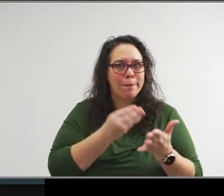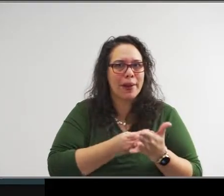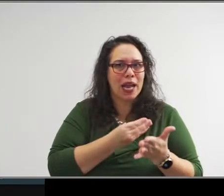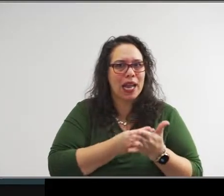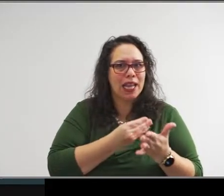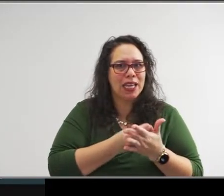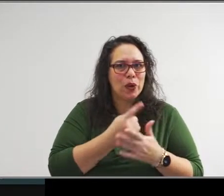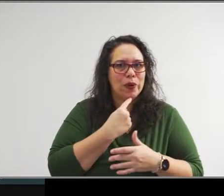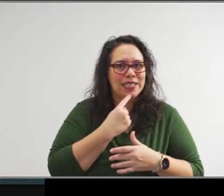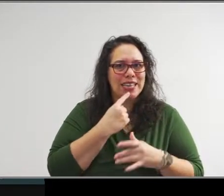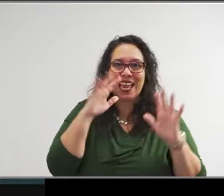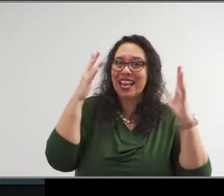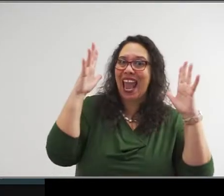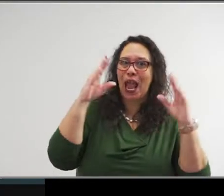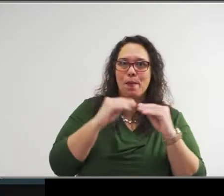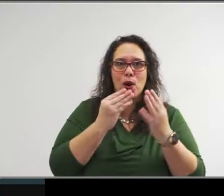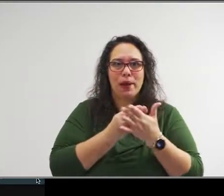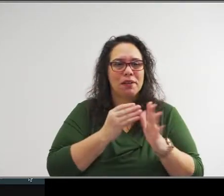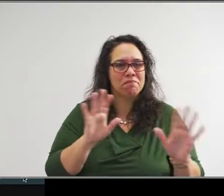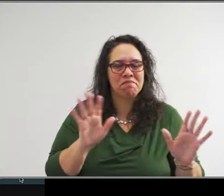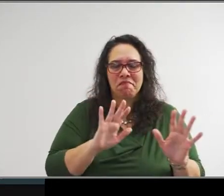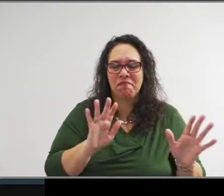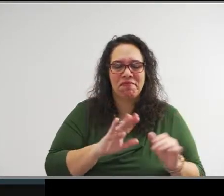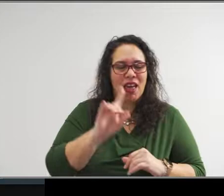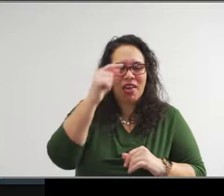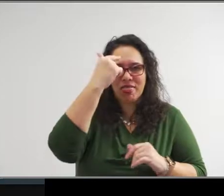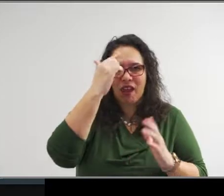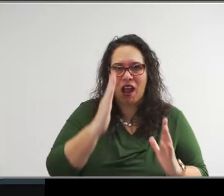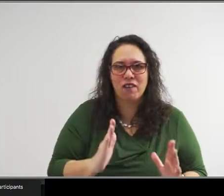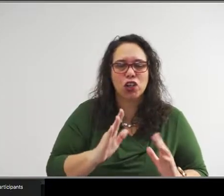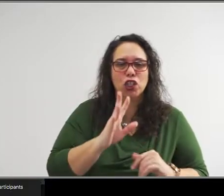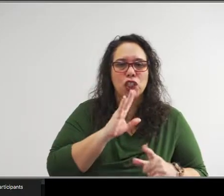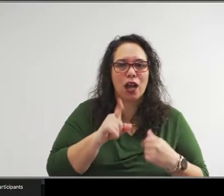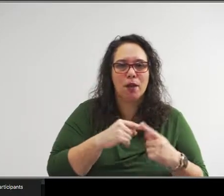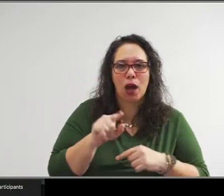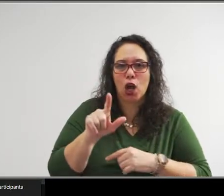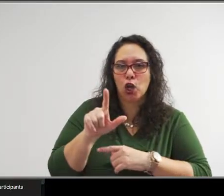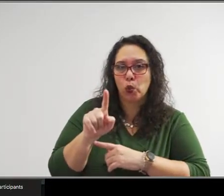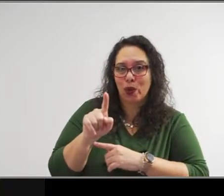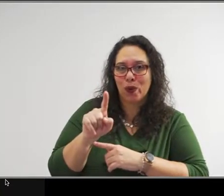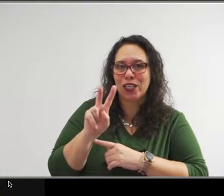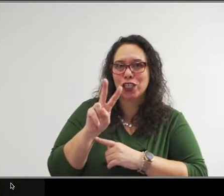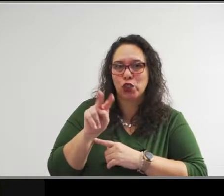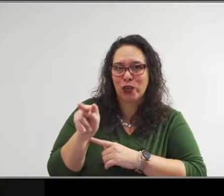The governor's plan is talking about the '21 '22 school year. So this is the state budget